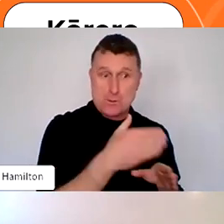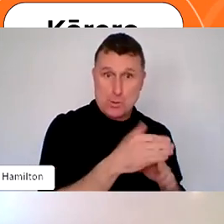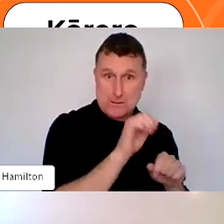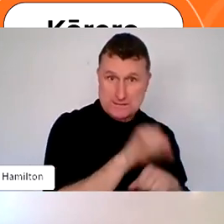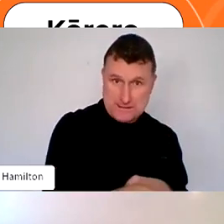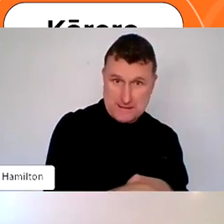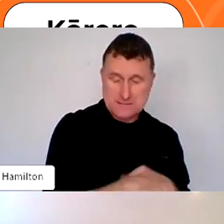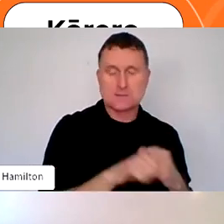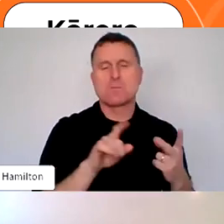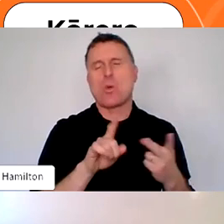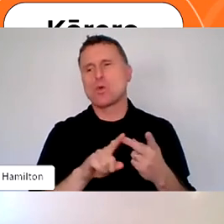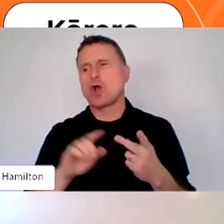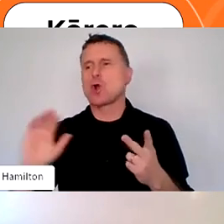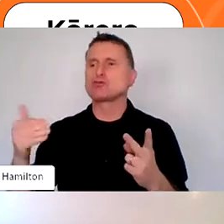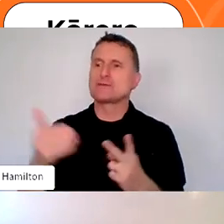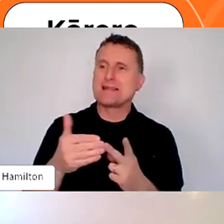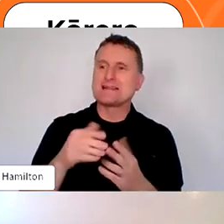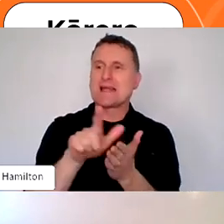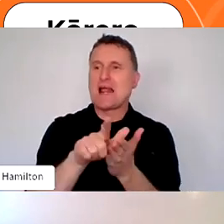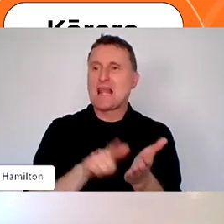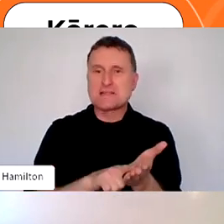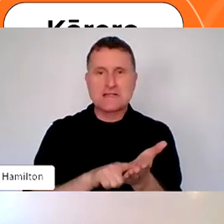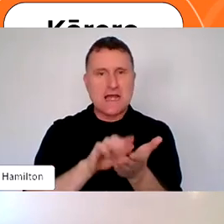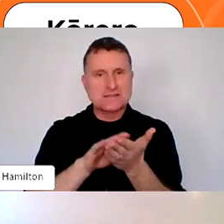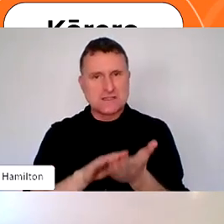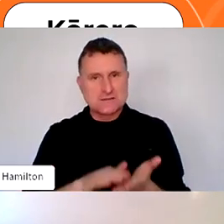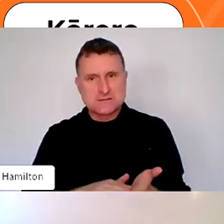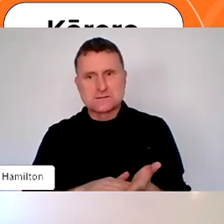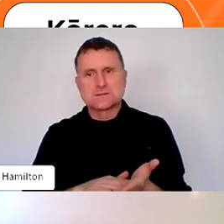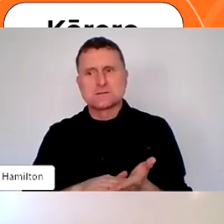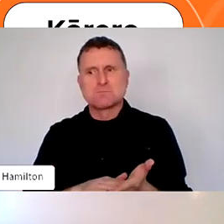litigation aimed at having conversations